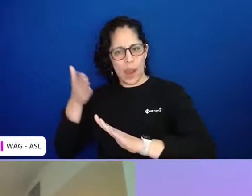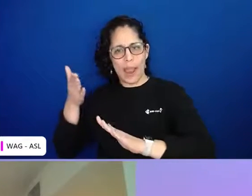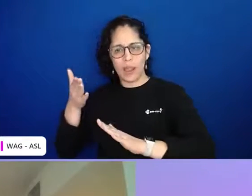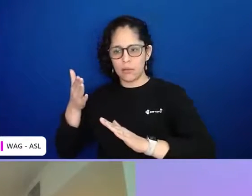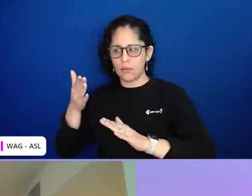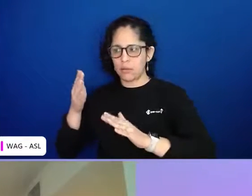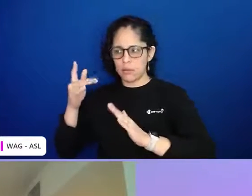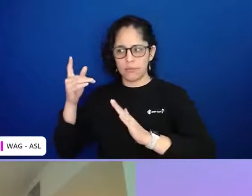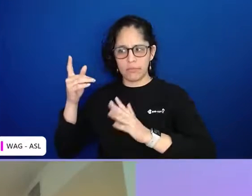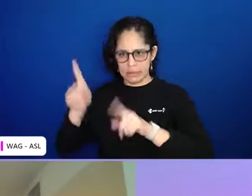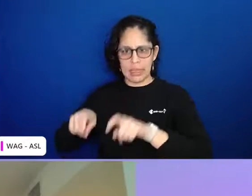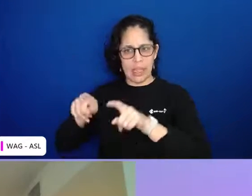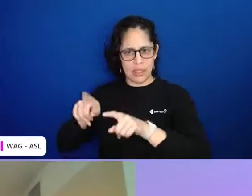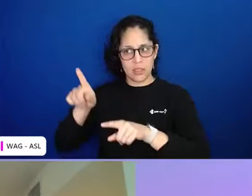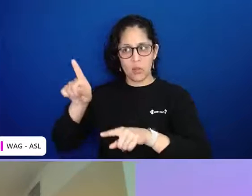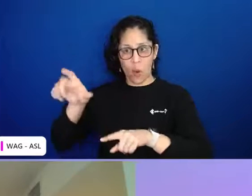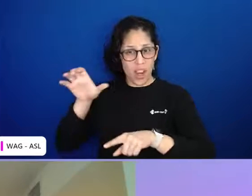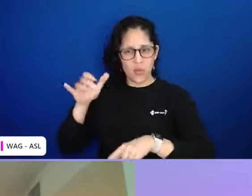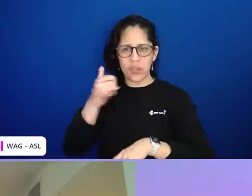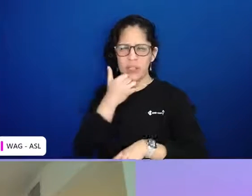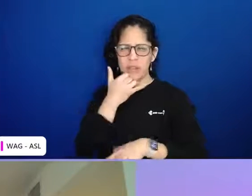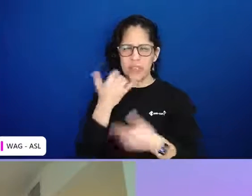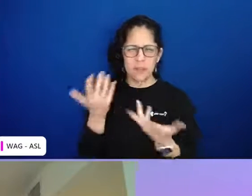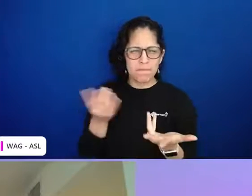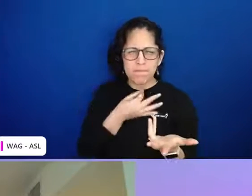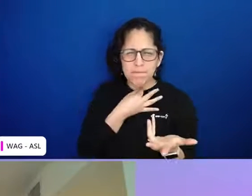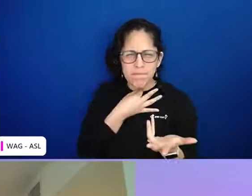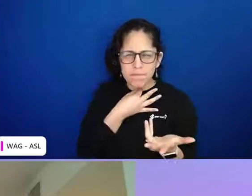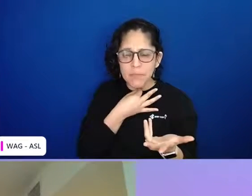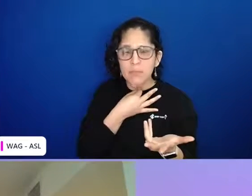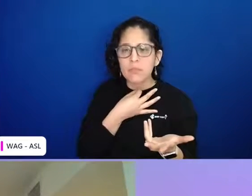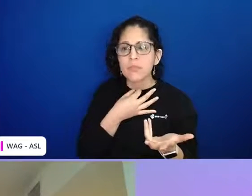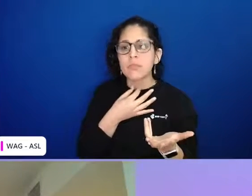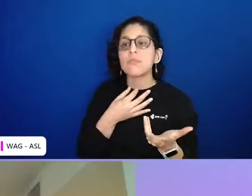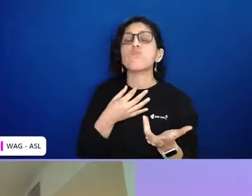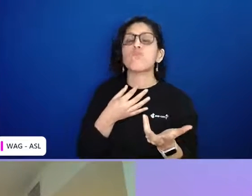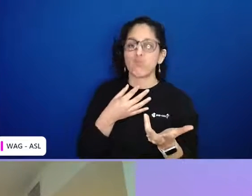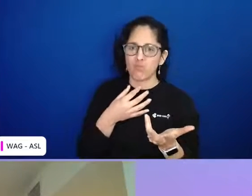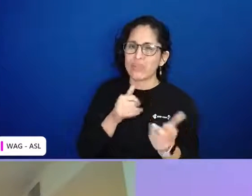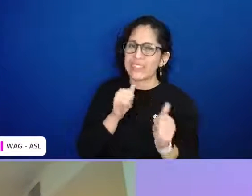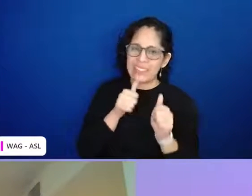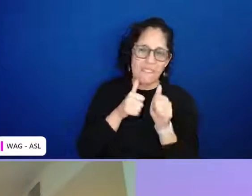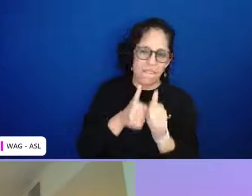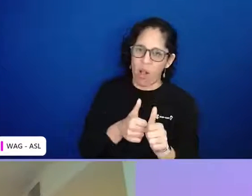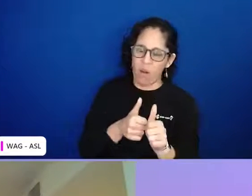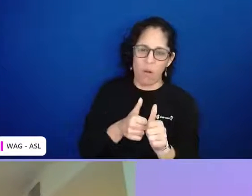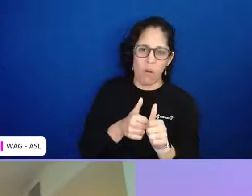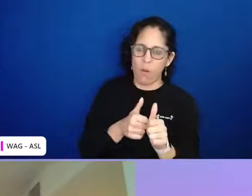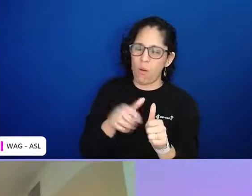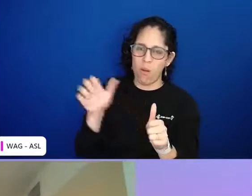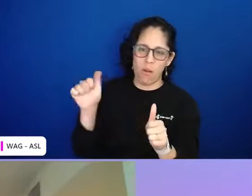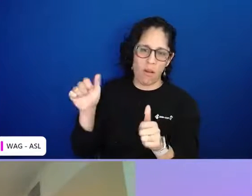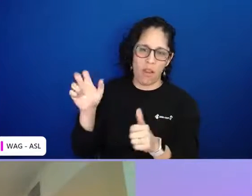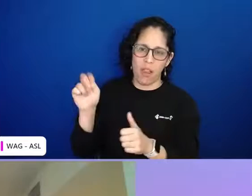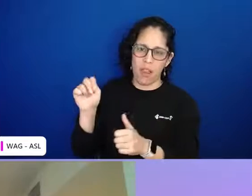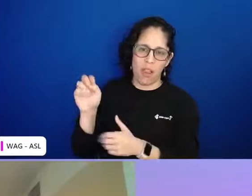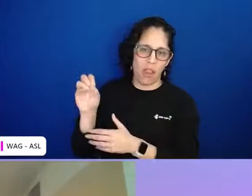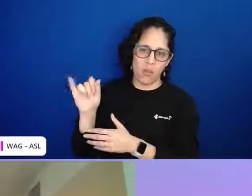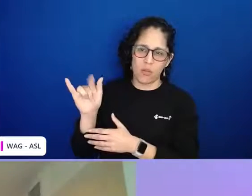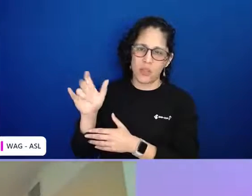design went through I worked with a developer so and so, and they ran their automated test, and they got 100